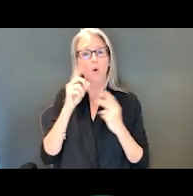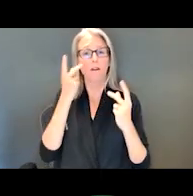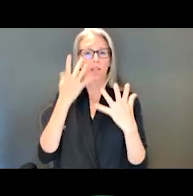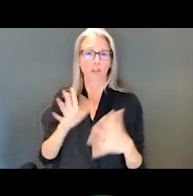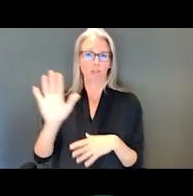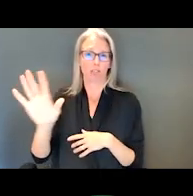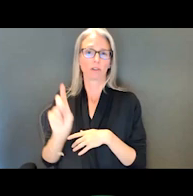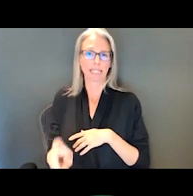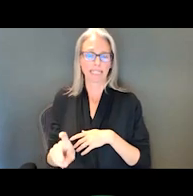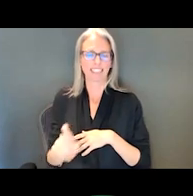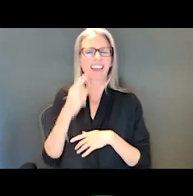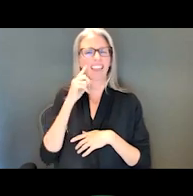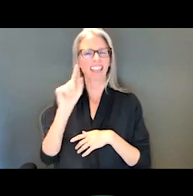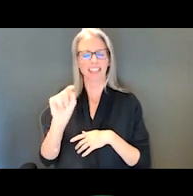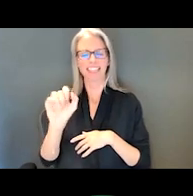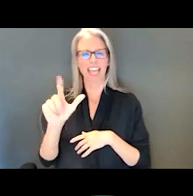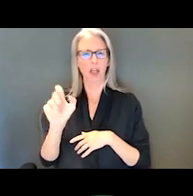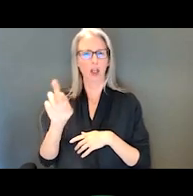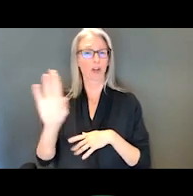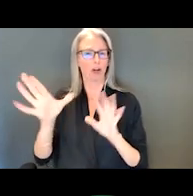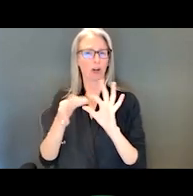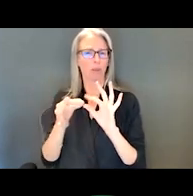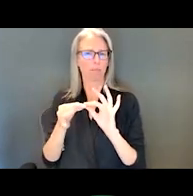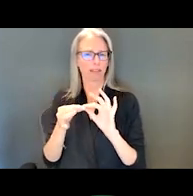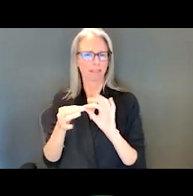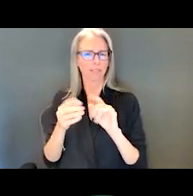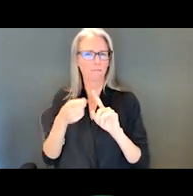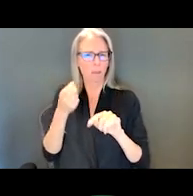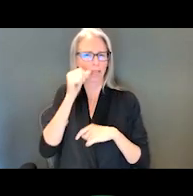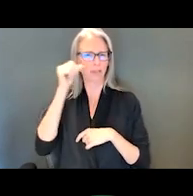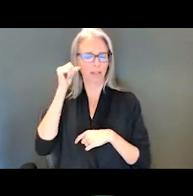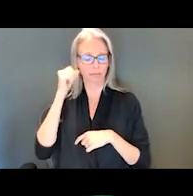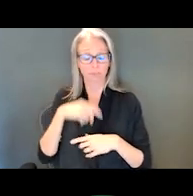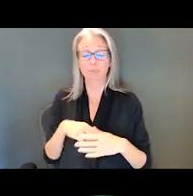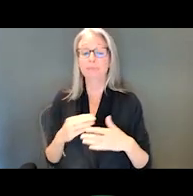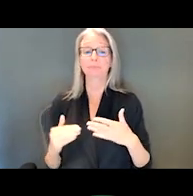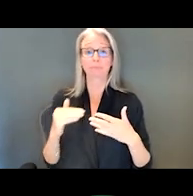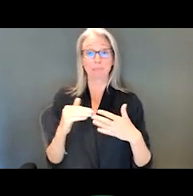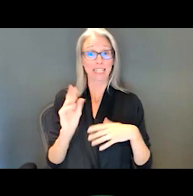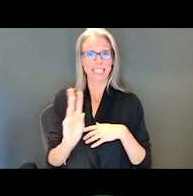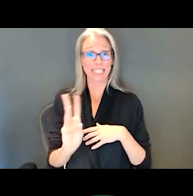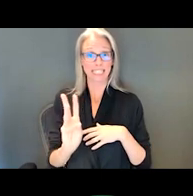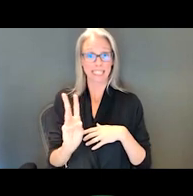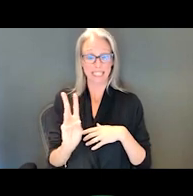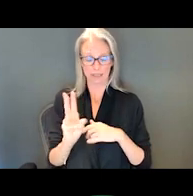this really exciting, growing collection of devices and adaptives.